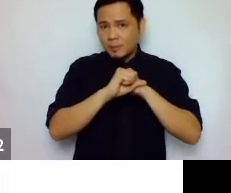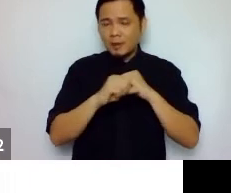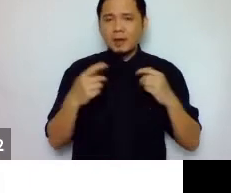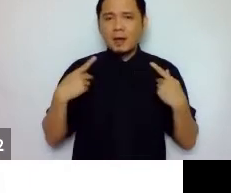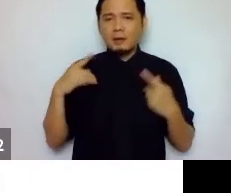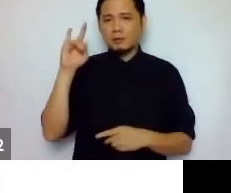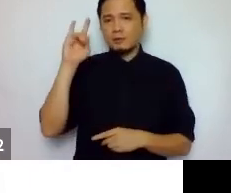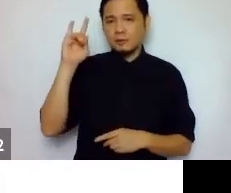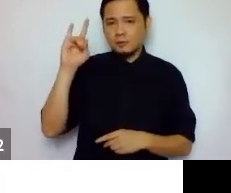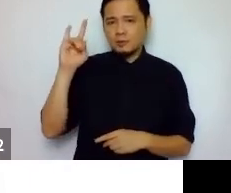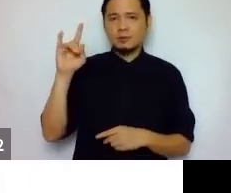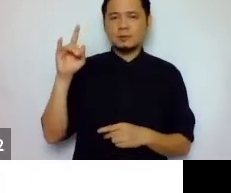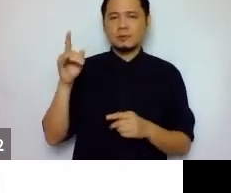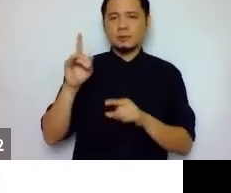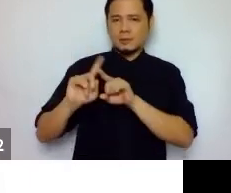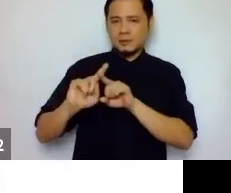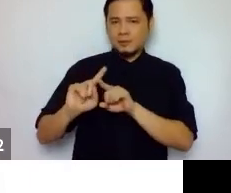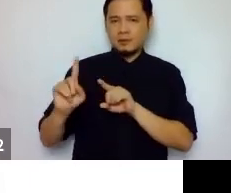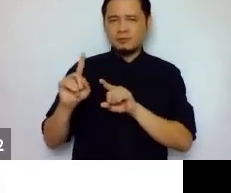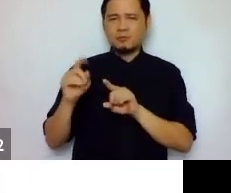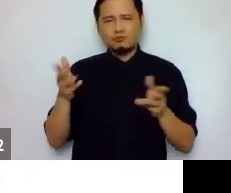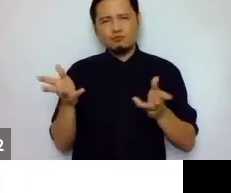Again we encourage you to share our social cards.